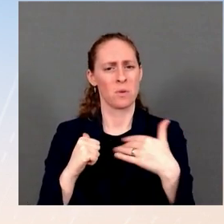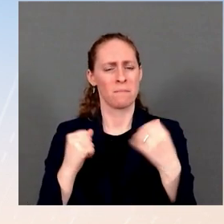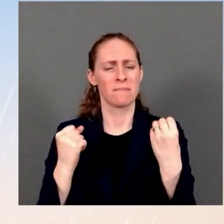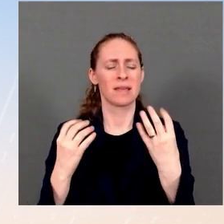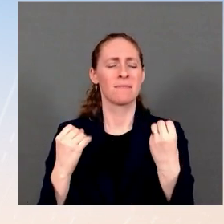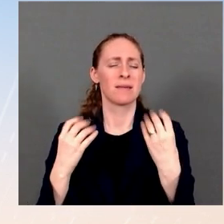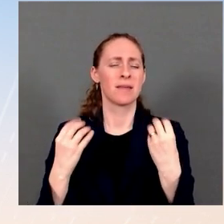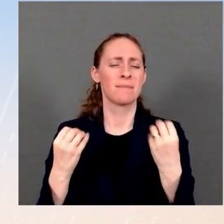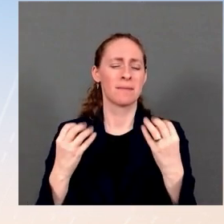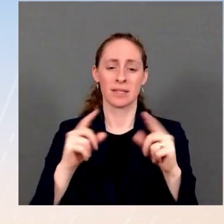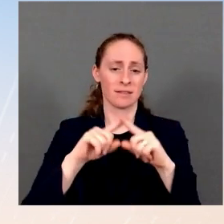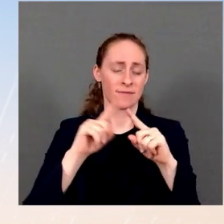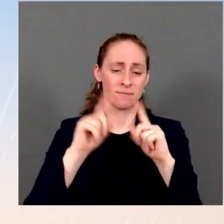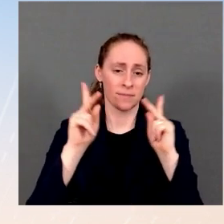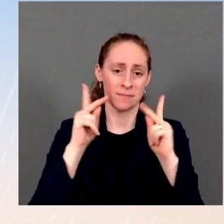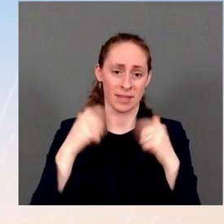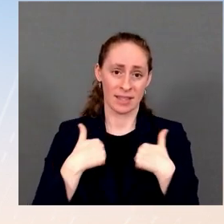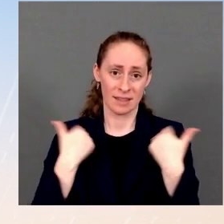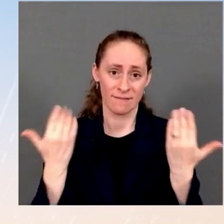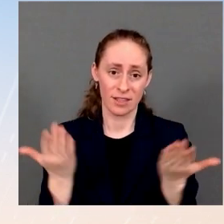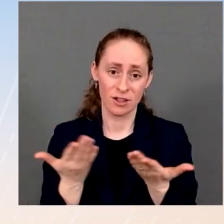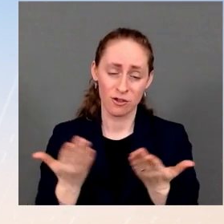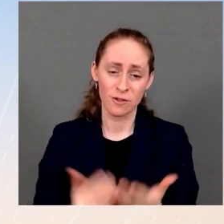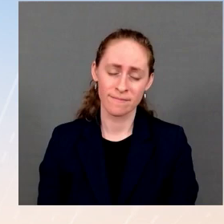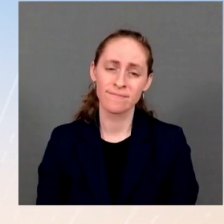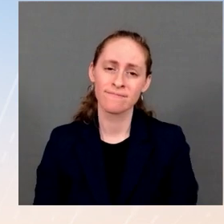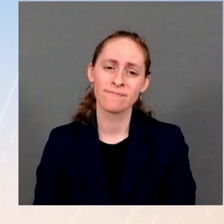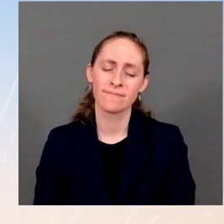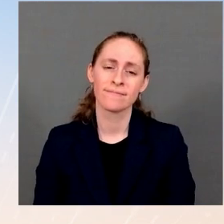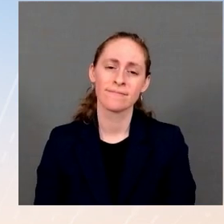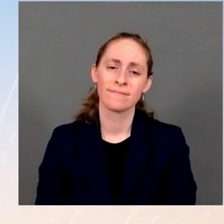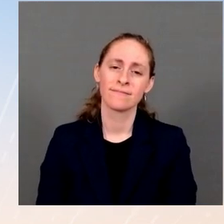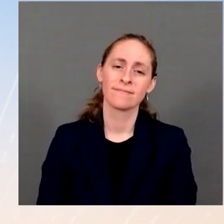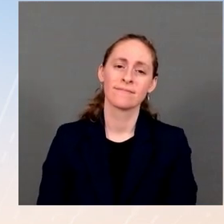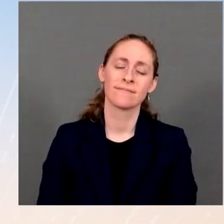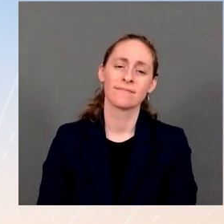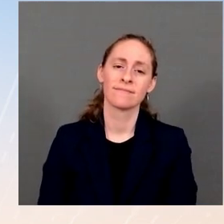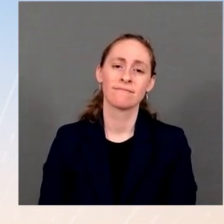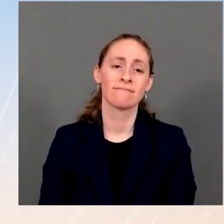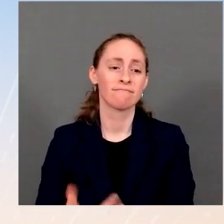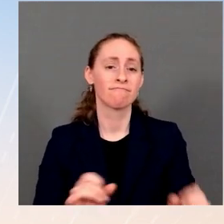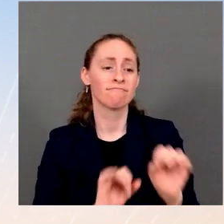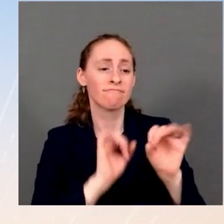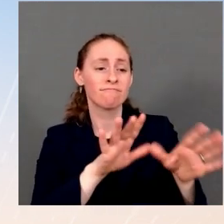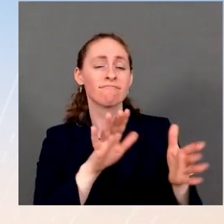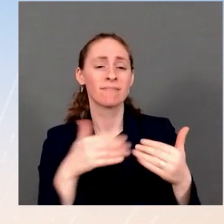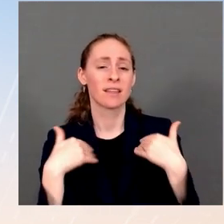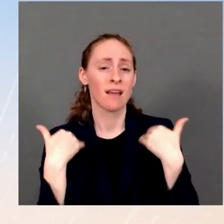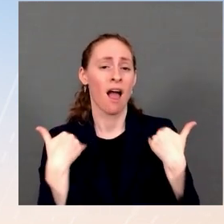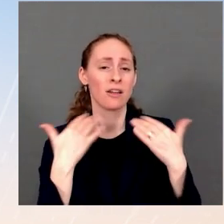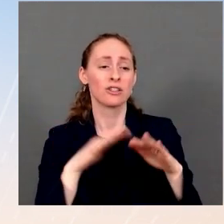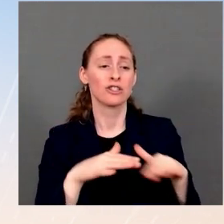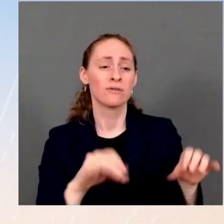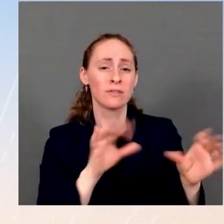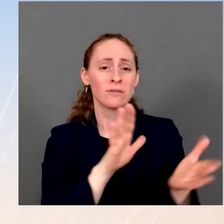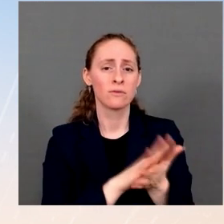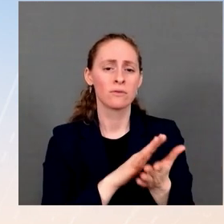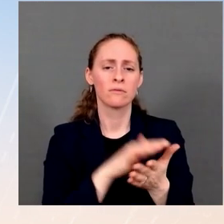and also, universal pre-K. All these things are critical. And that's what the President is going to continue to focus on. The Press: And I'm hoping you can clear something up here